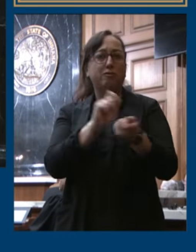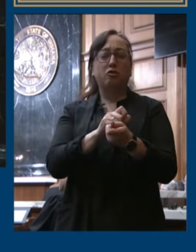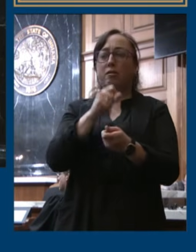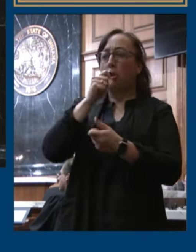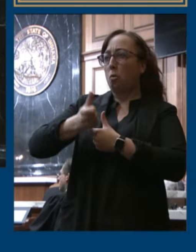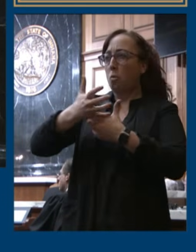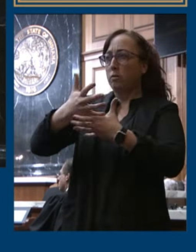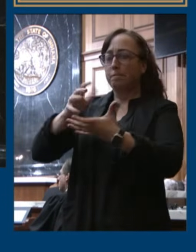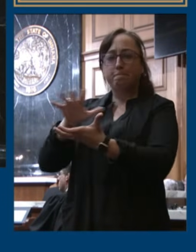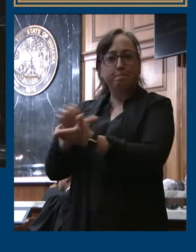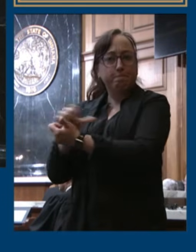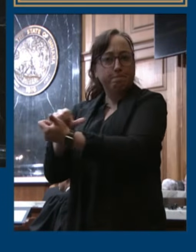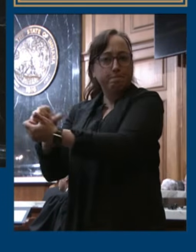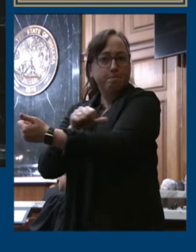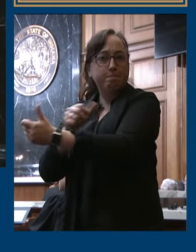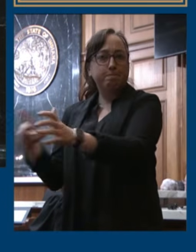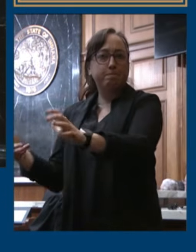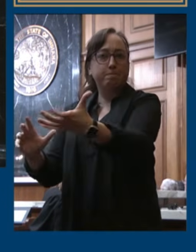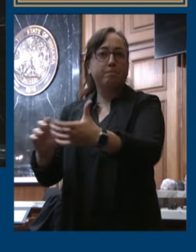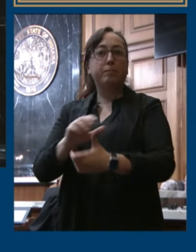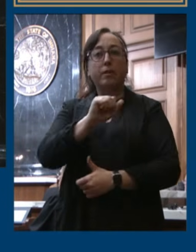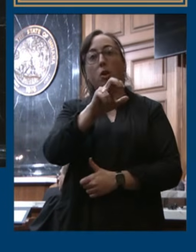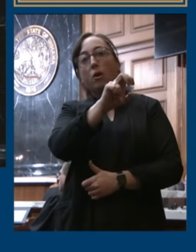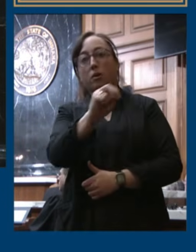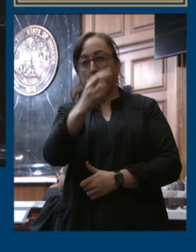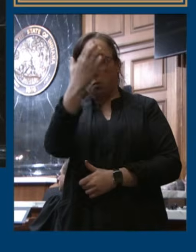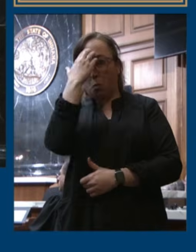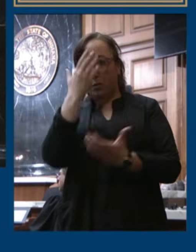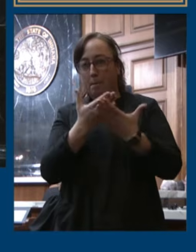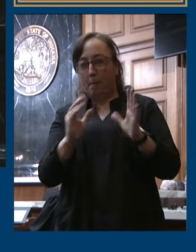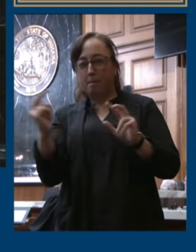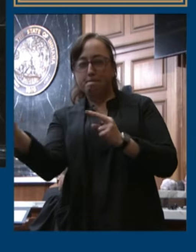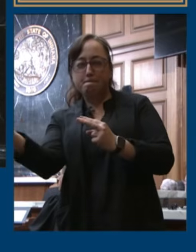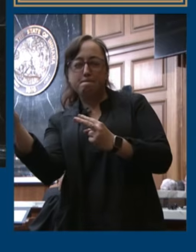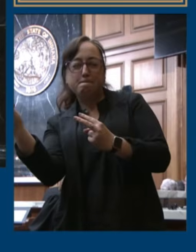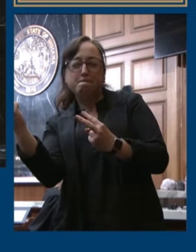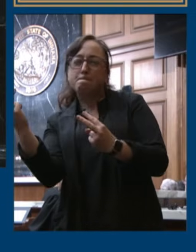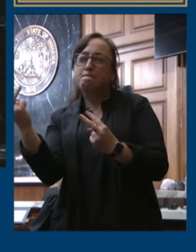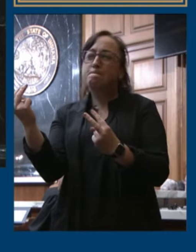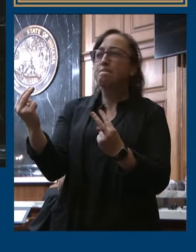AARON KNOWS THE PUBLIC IS SKEPTICAL, SO HE TOO KEEPS TRACK OF COUNTY DATA.